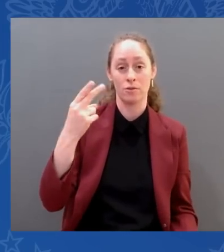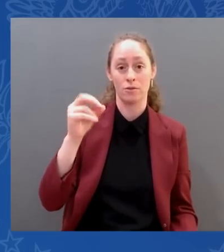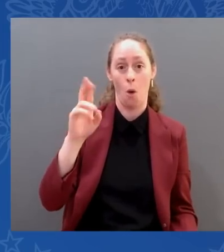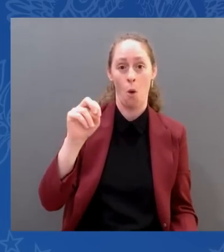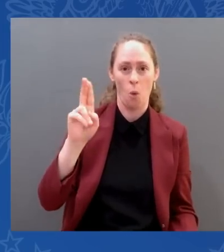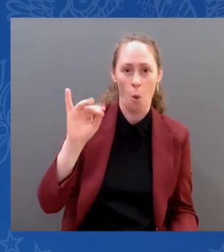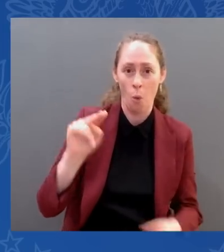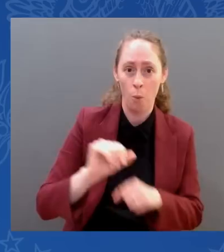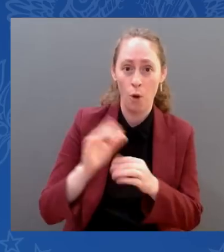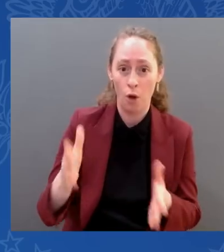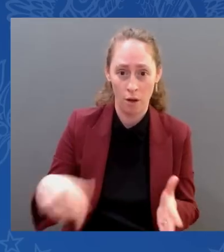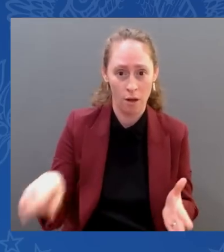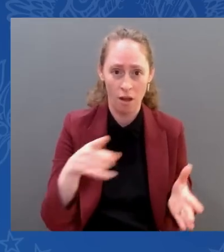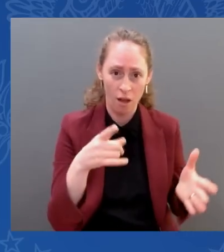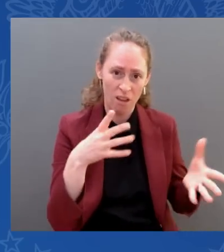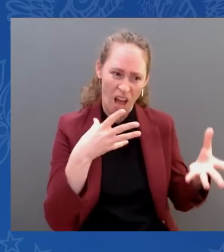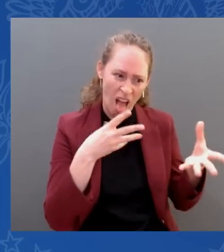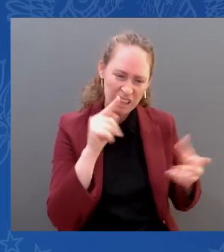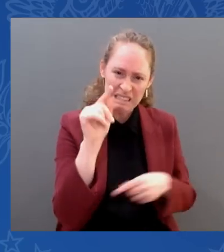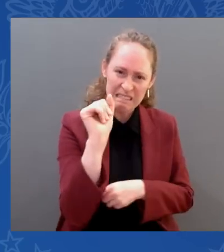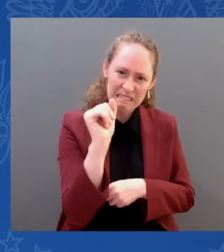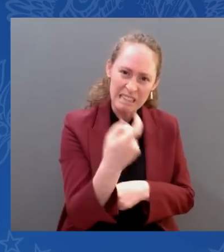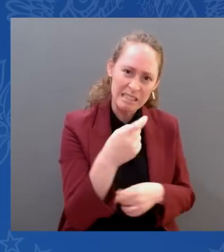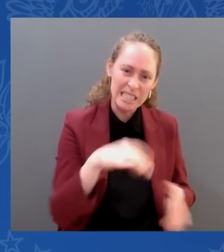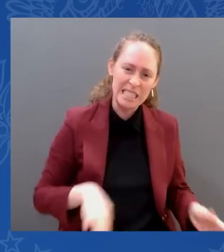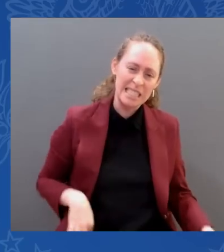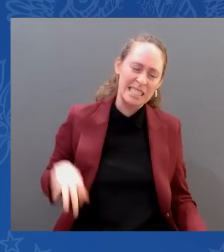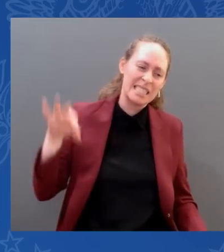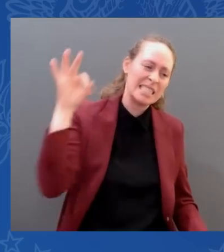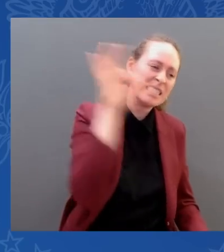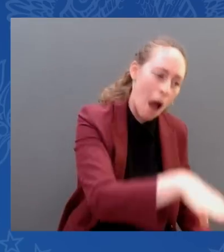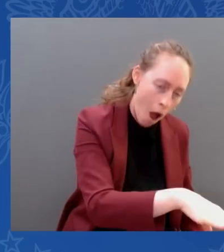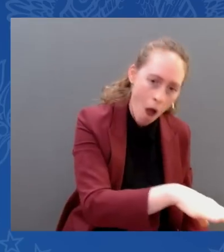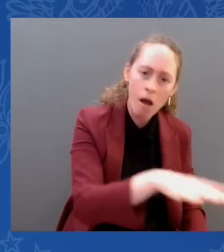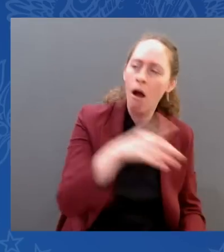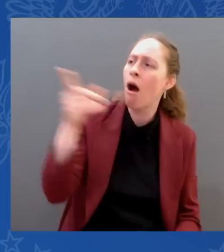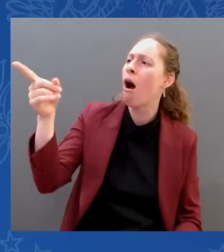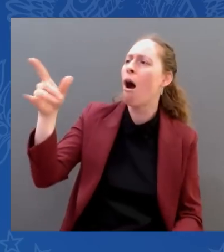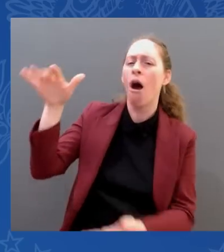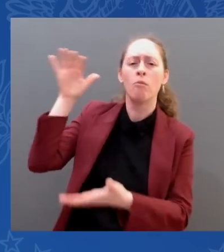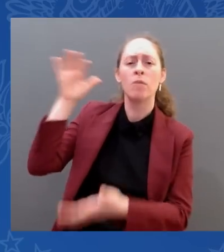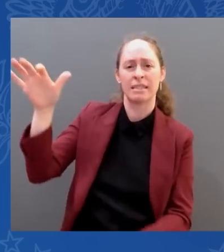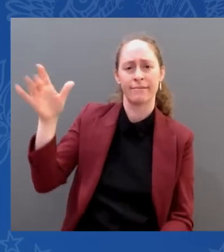On healthcare, he says what we have to do -- now that we finally got the Affordable Care Act functioning